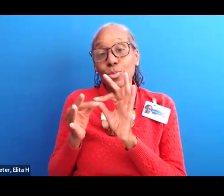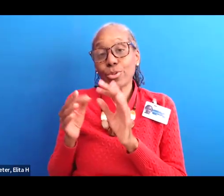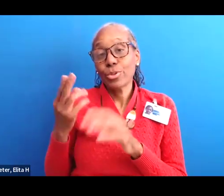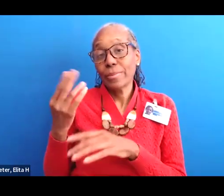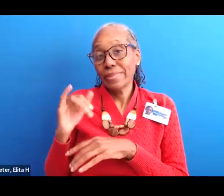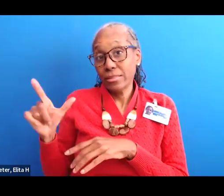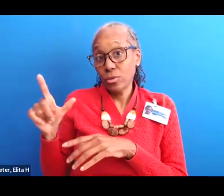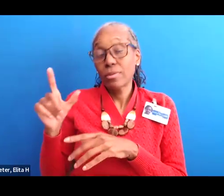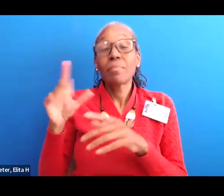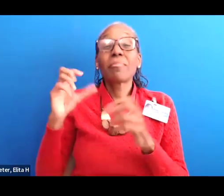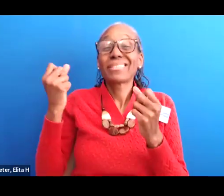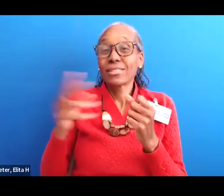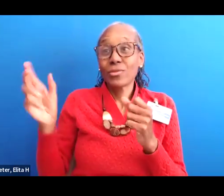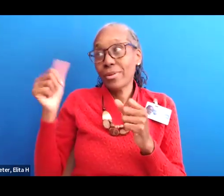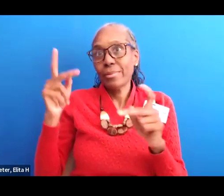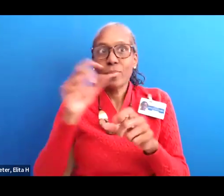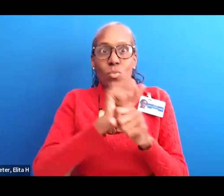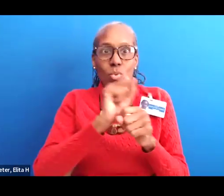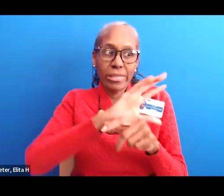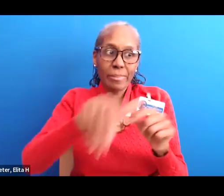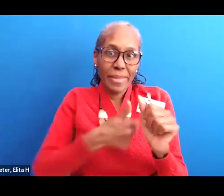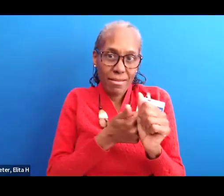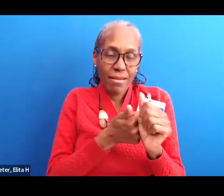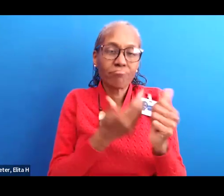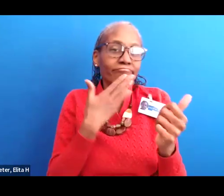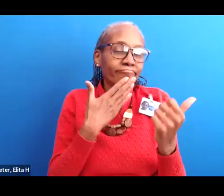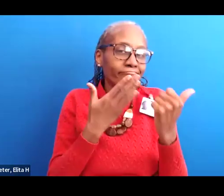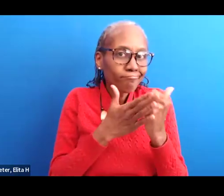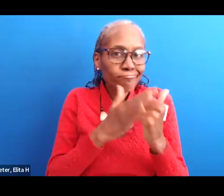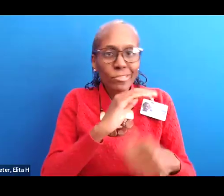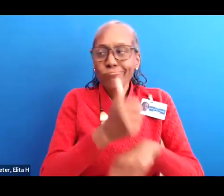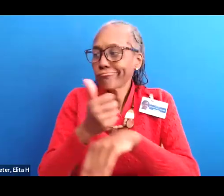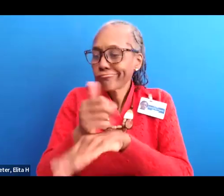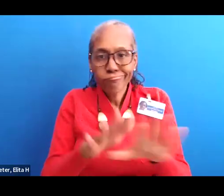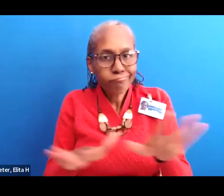people working in the background and we're always grateful for their help in getting this all together because I'm a nurse.